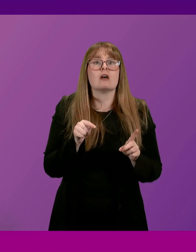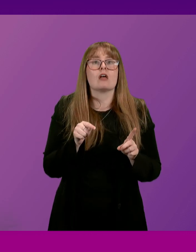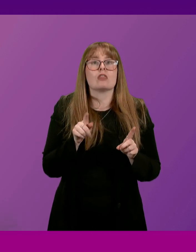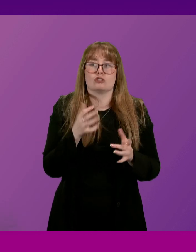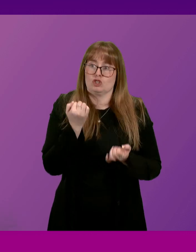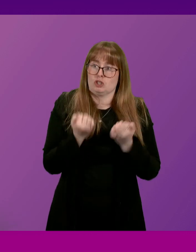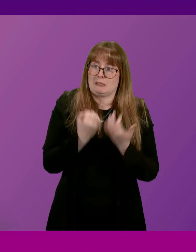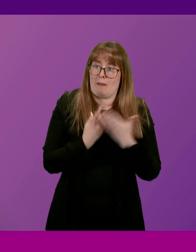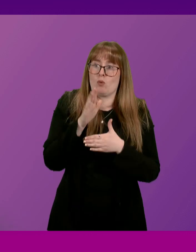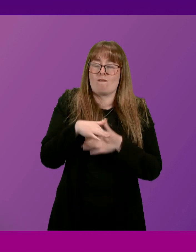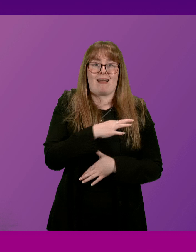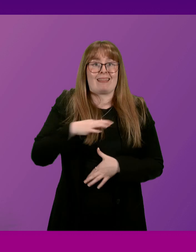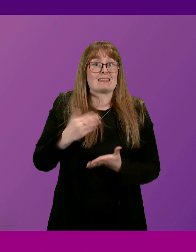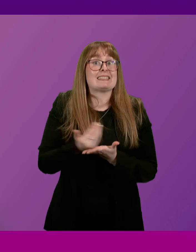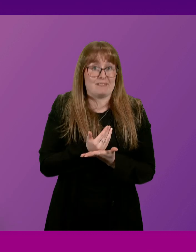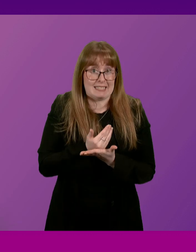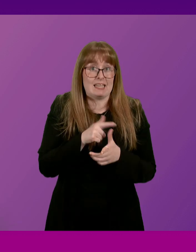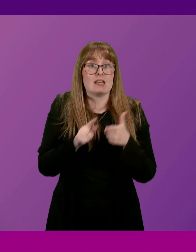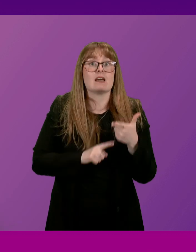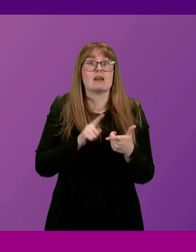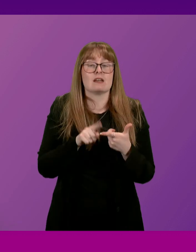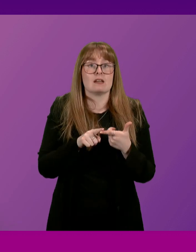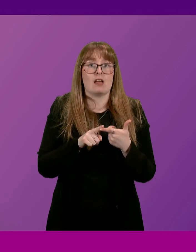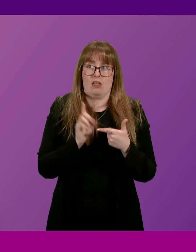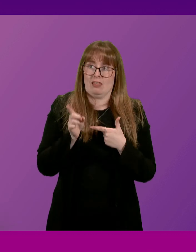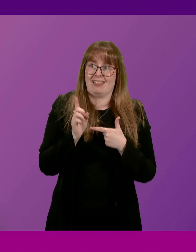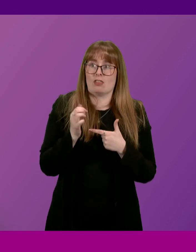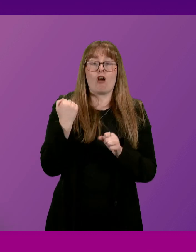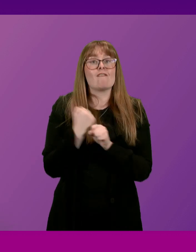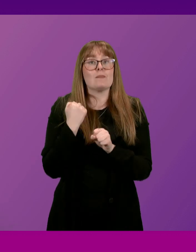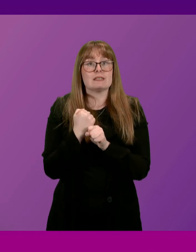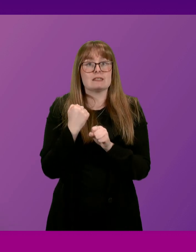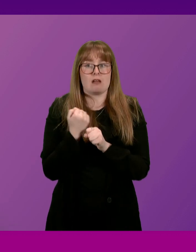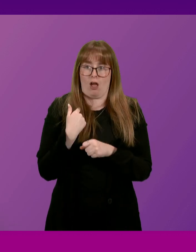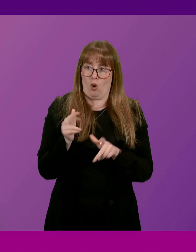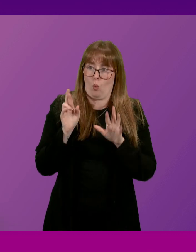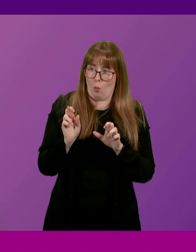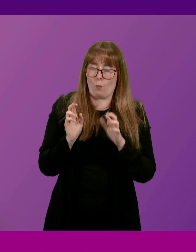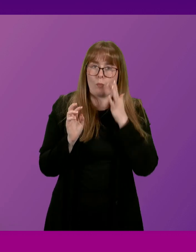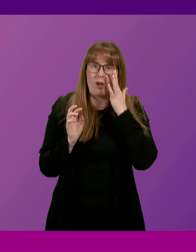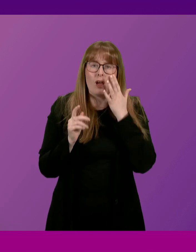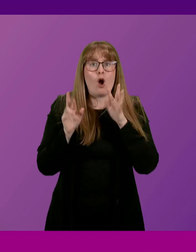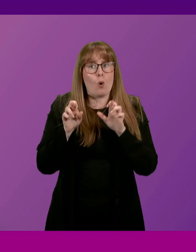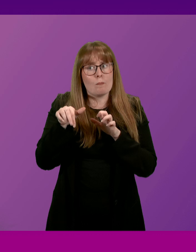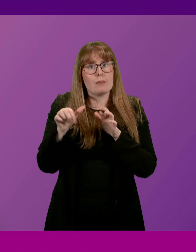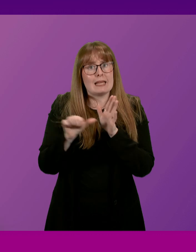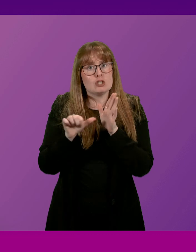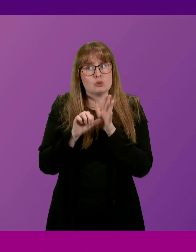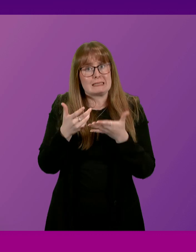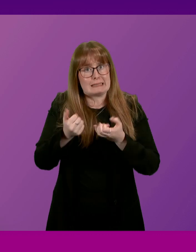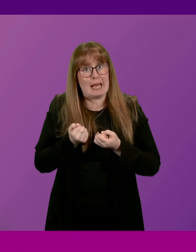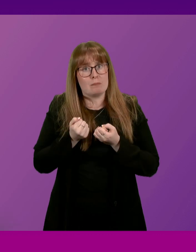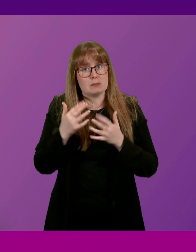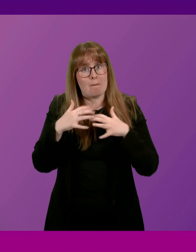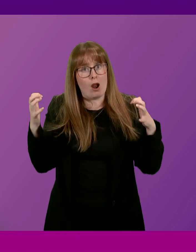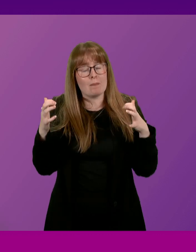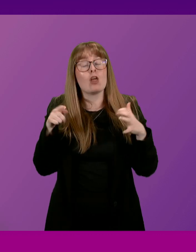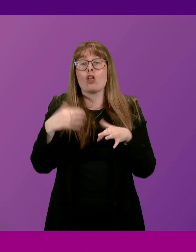are made about clinical safety. I hope that the Parliament accepts that the Government must take